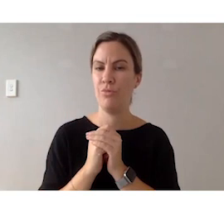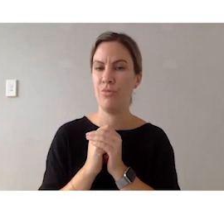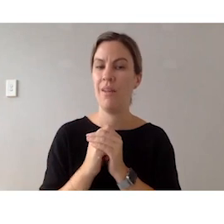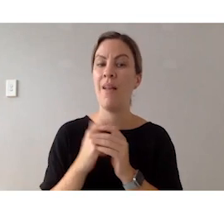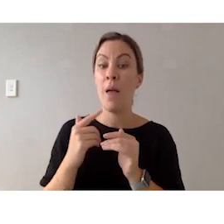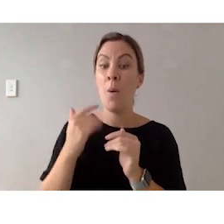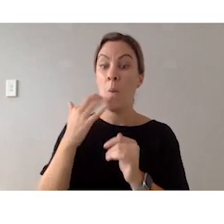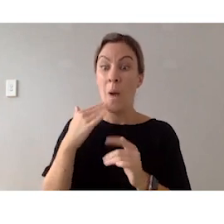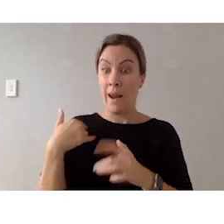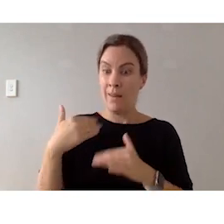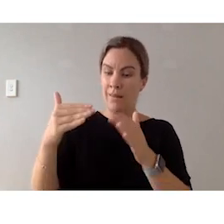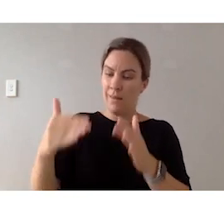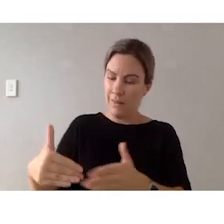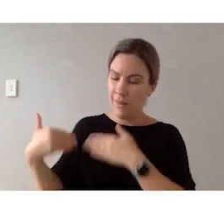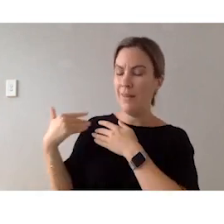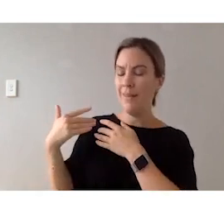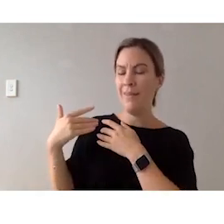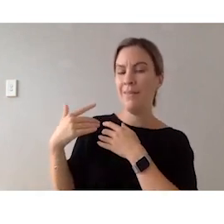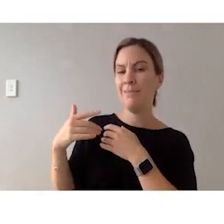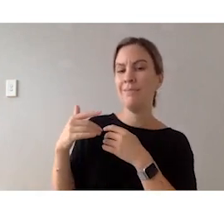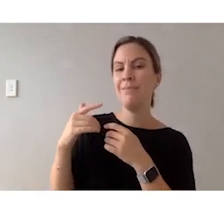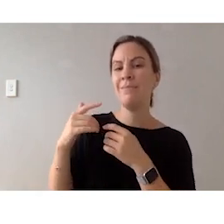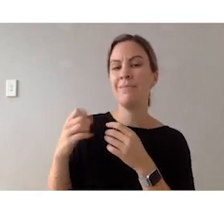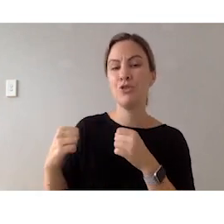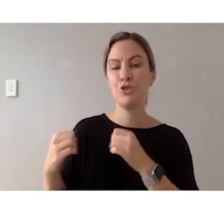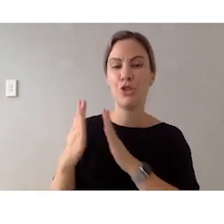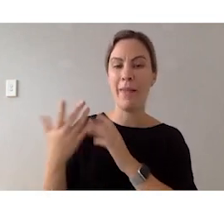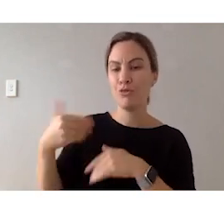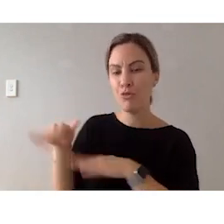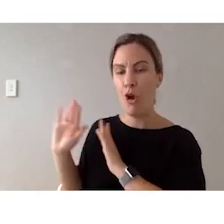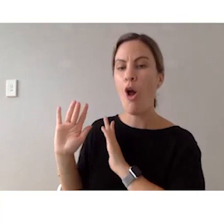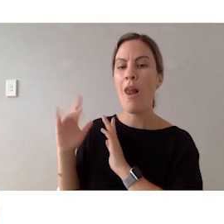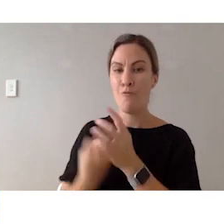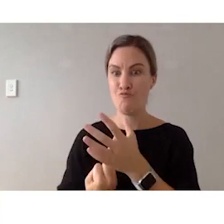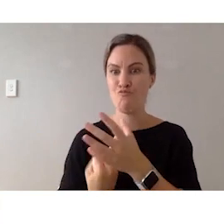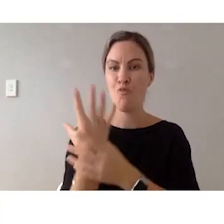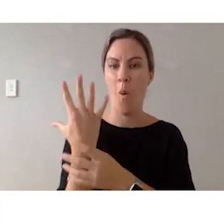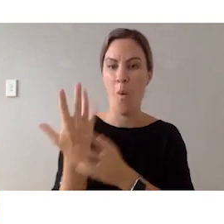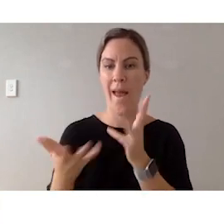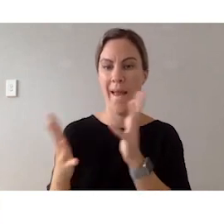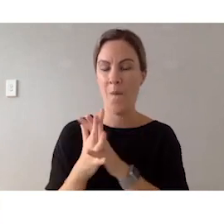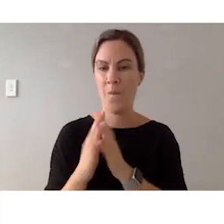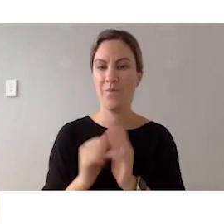grow again. Those simple elements start with trust. In these tough